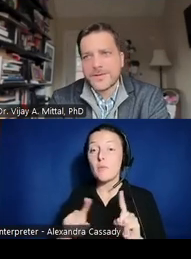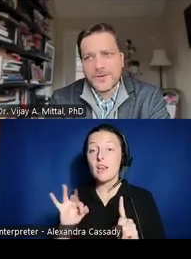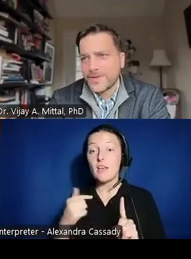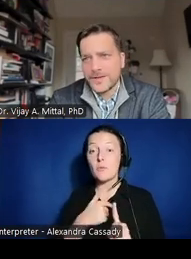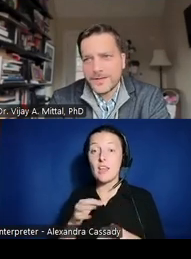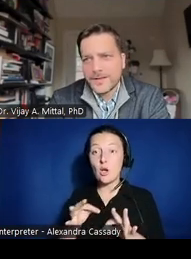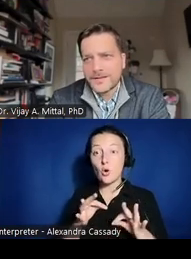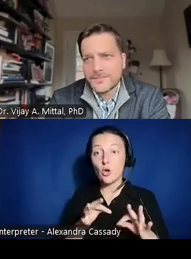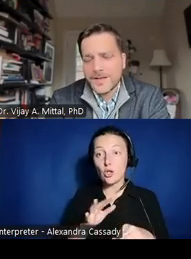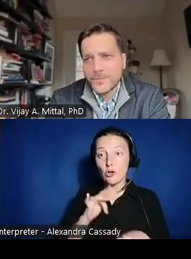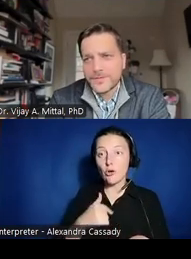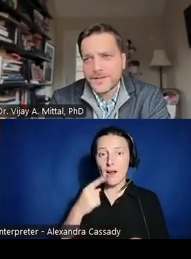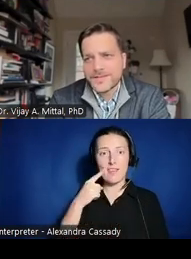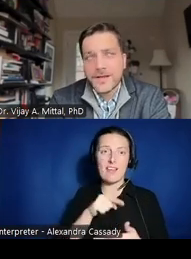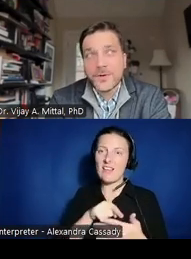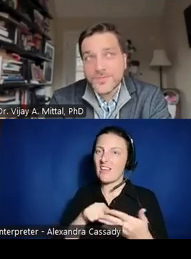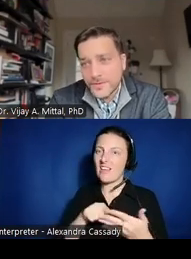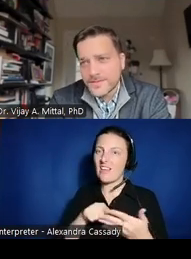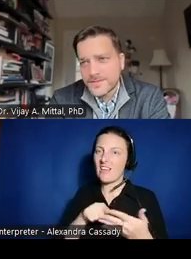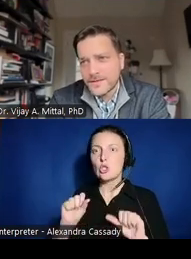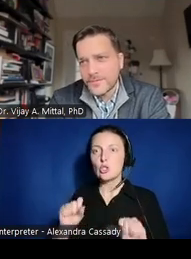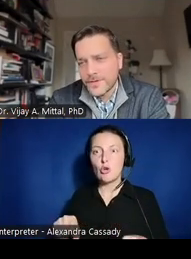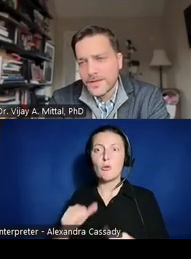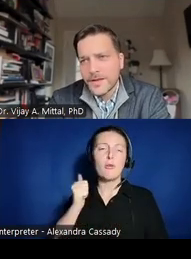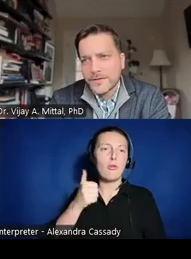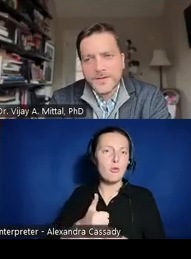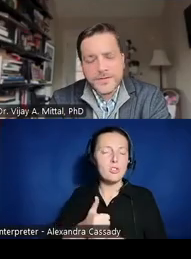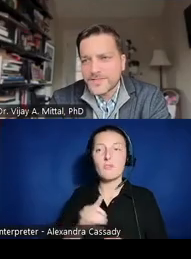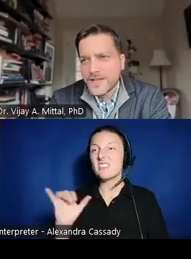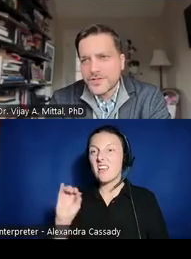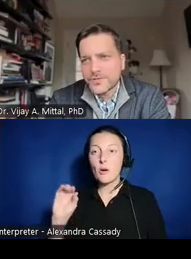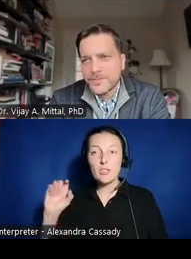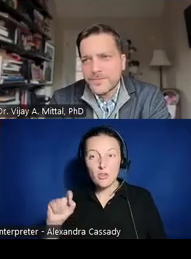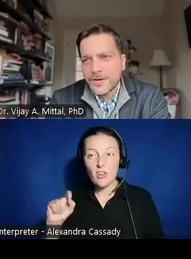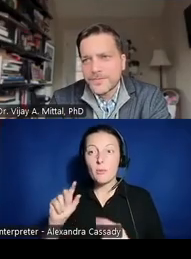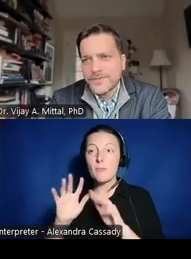therapy and and many more things. They're also consistent with clinical staging treatment models